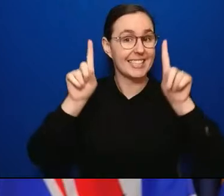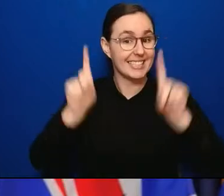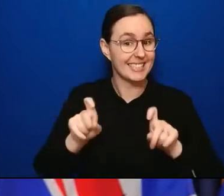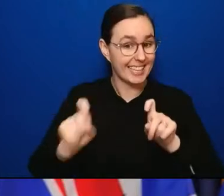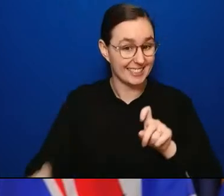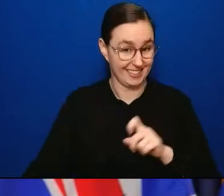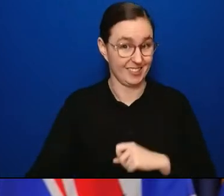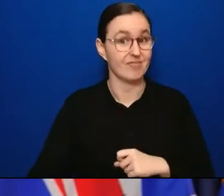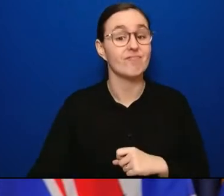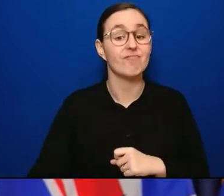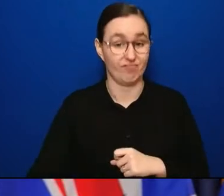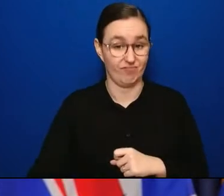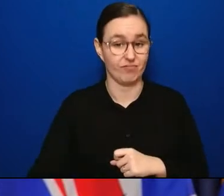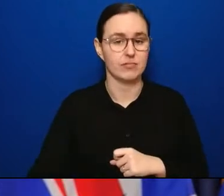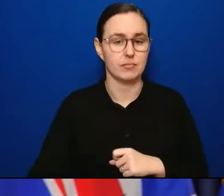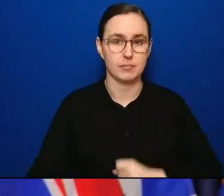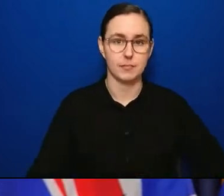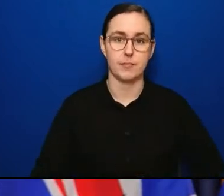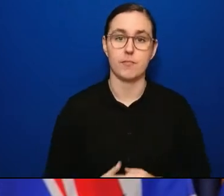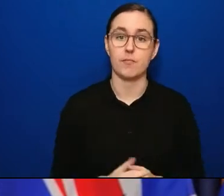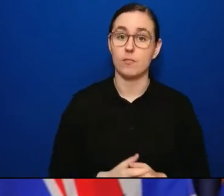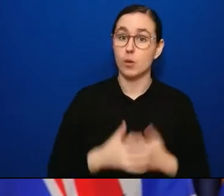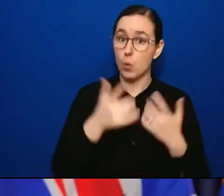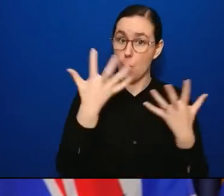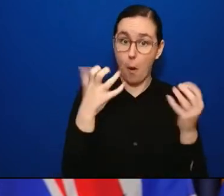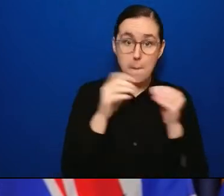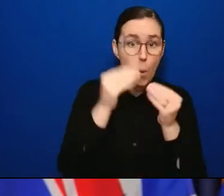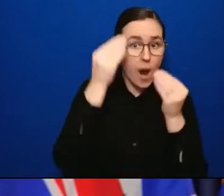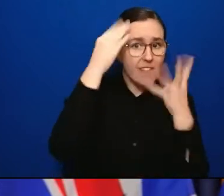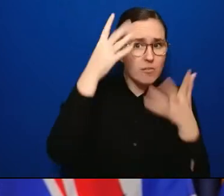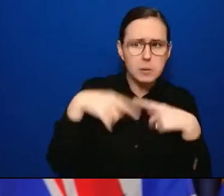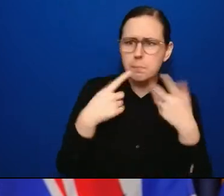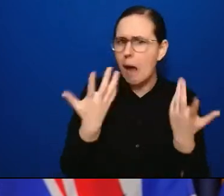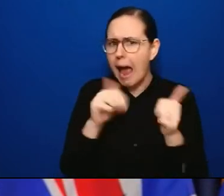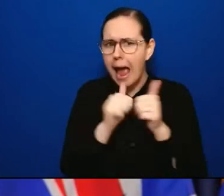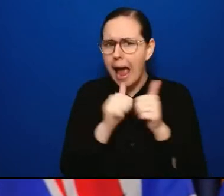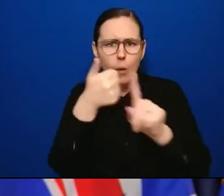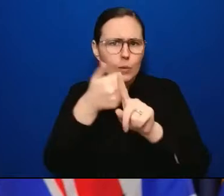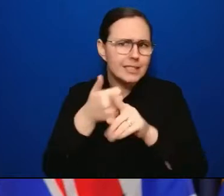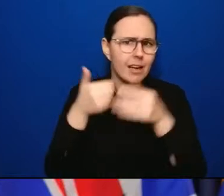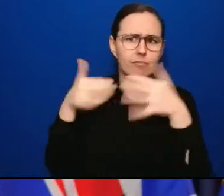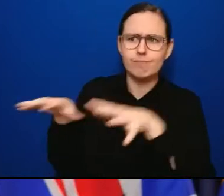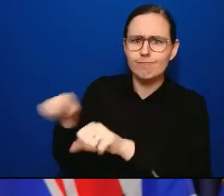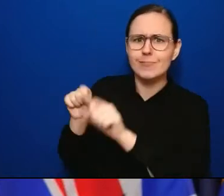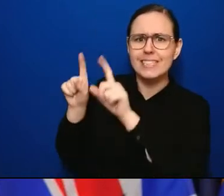tests. For more information on accessing test kits. British